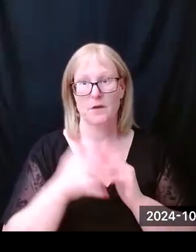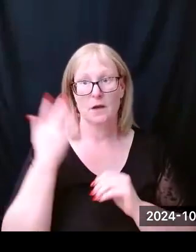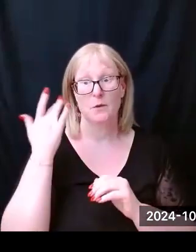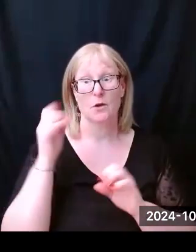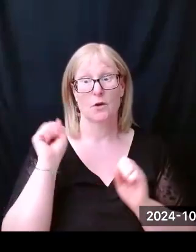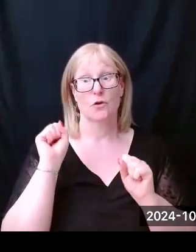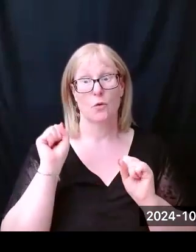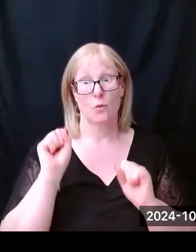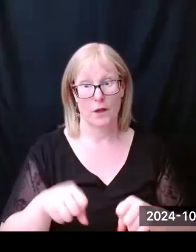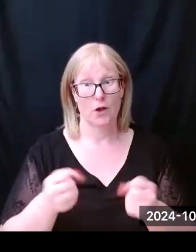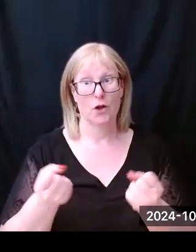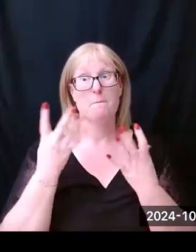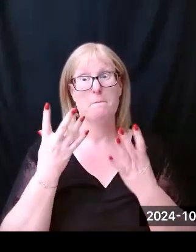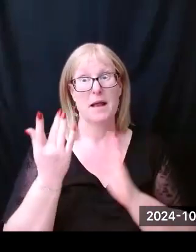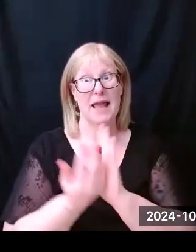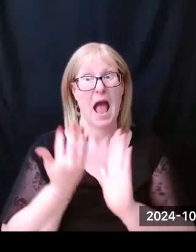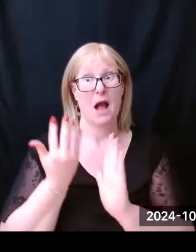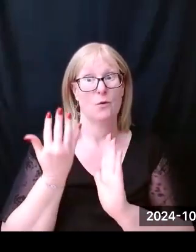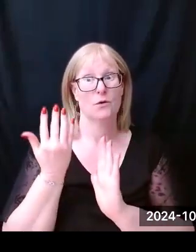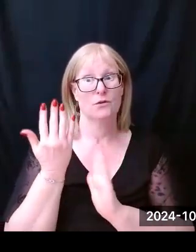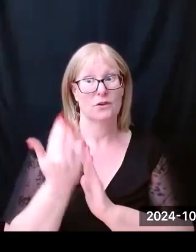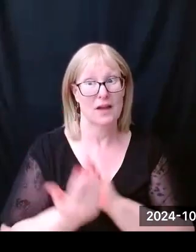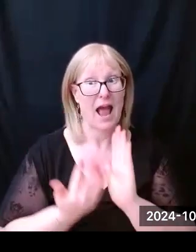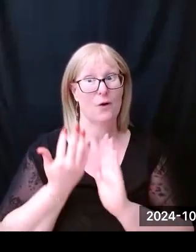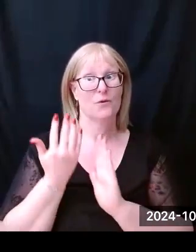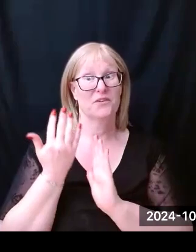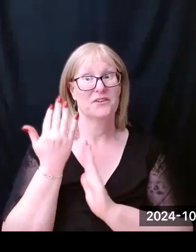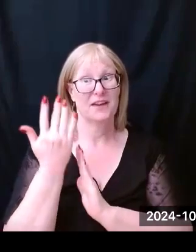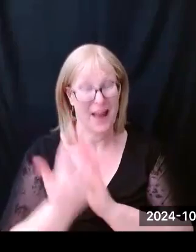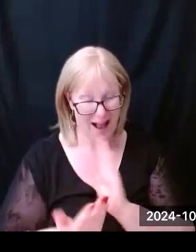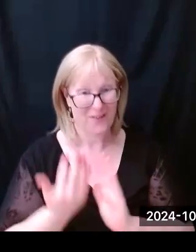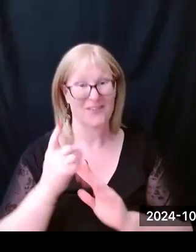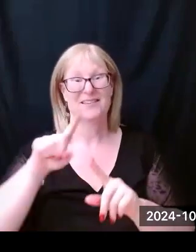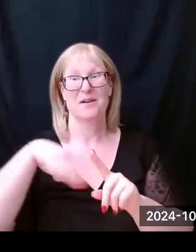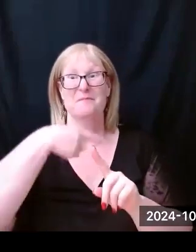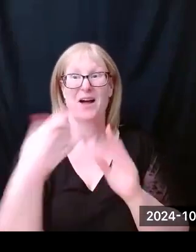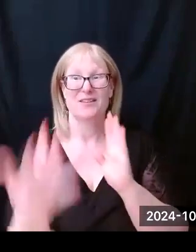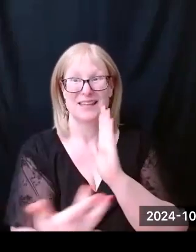multiple hours on thinking about how tech affects kids with resilience.